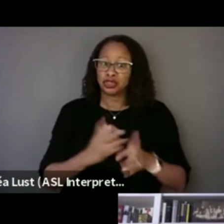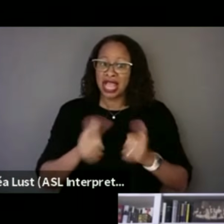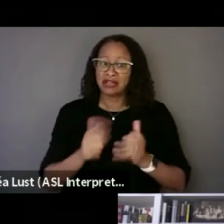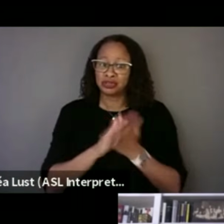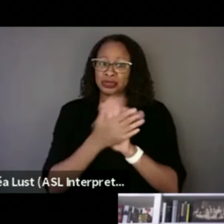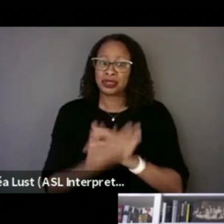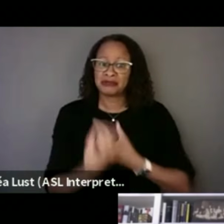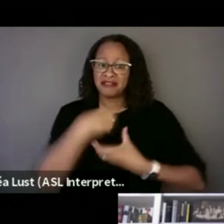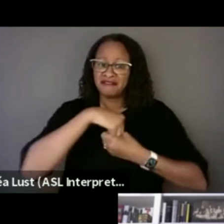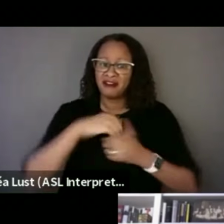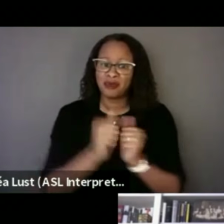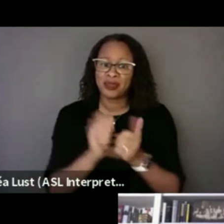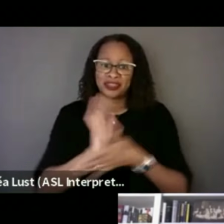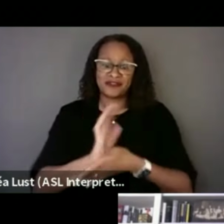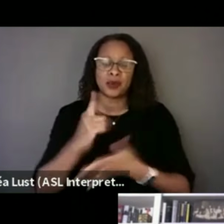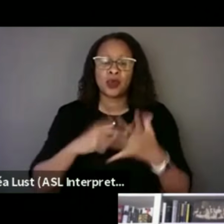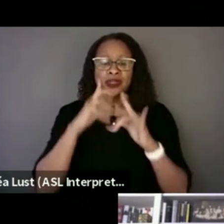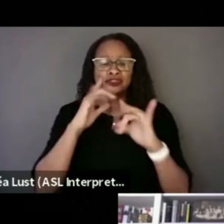What sort of attracted you to the project initially?